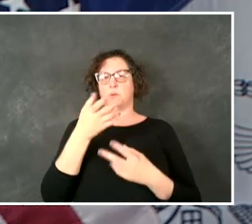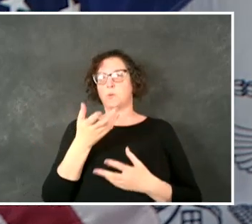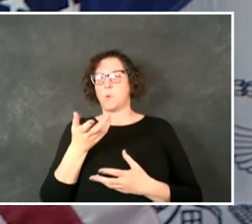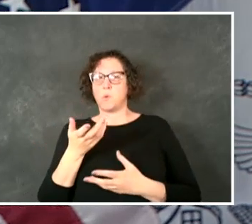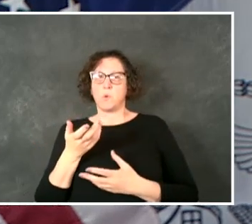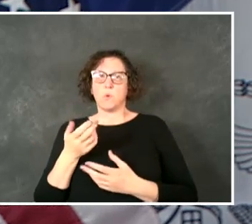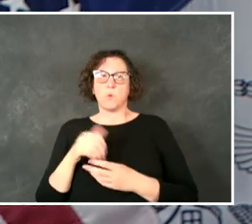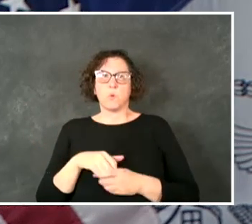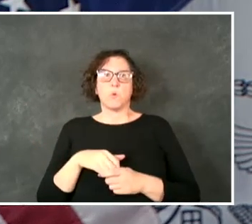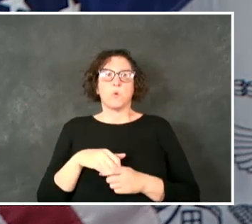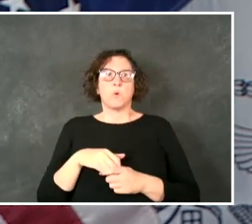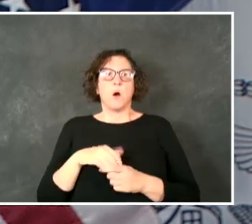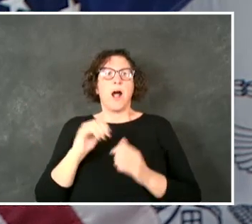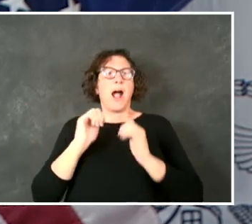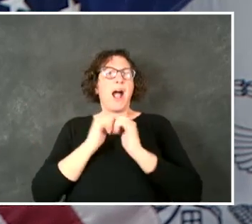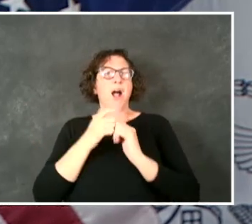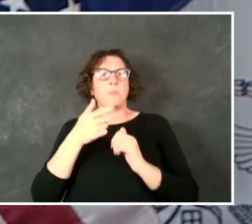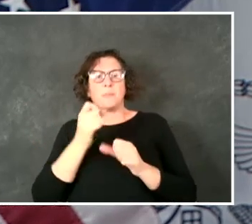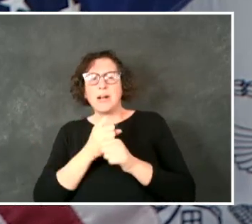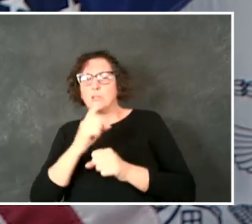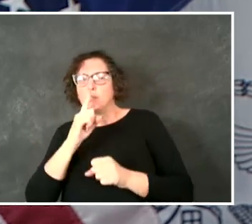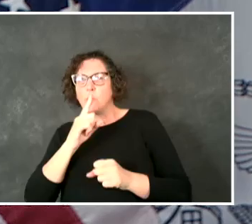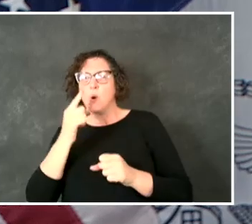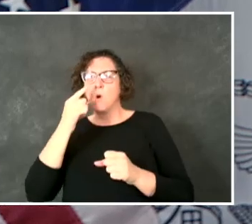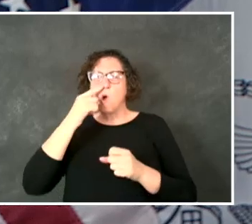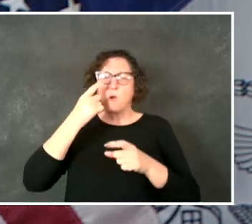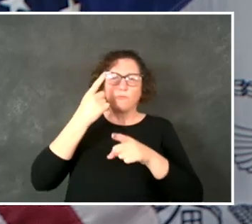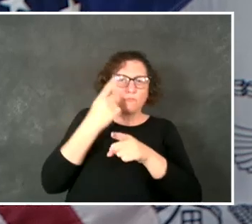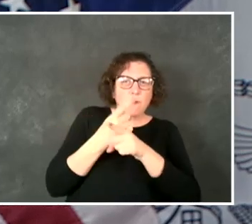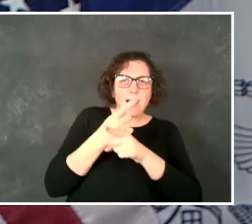THE DOCTORS ON HOW YOU MAKE SURE